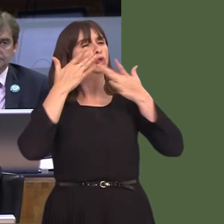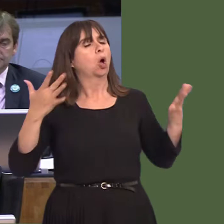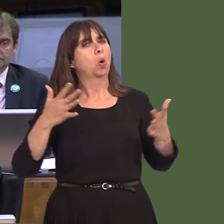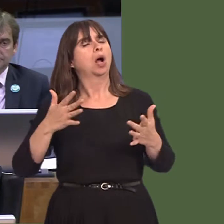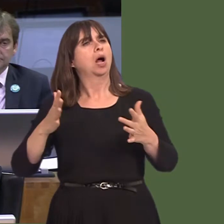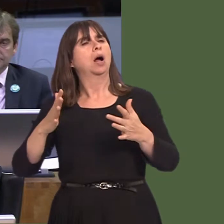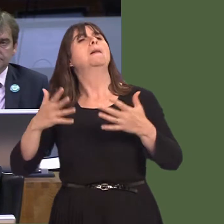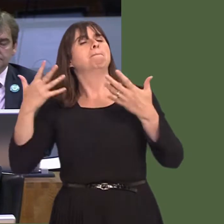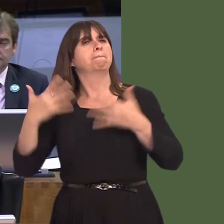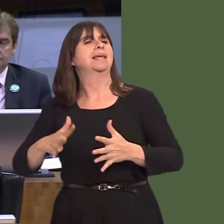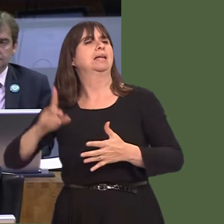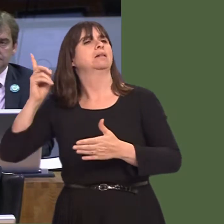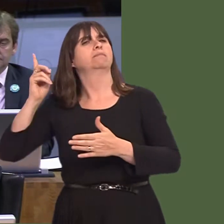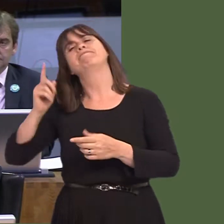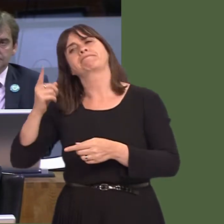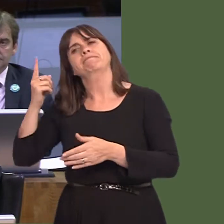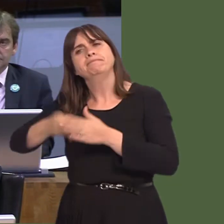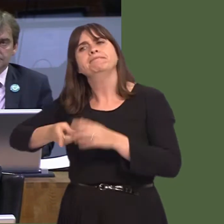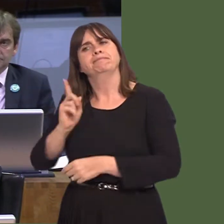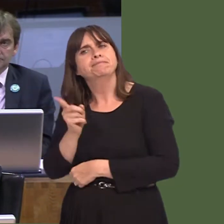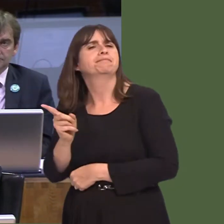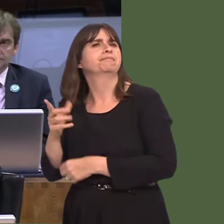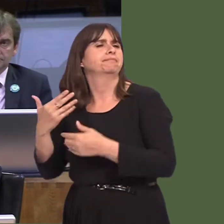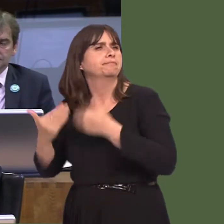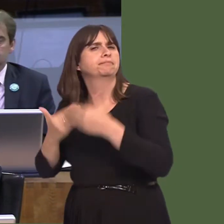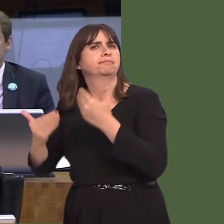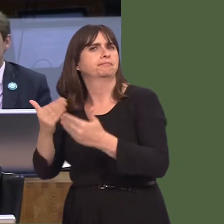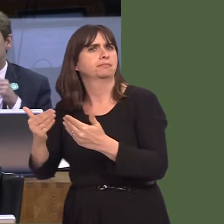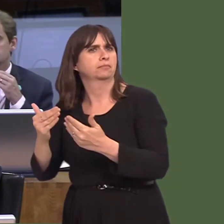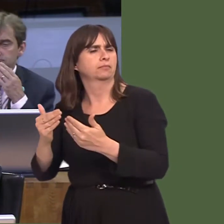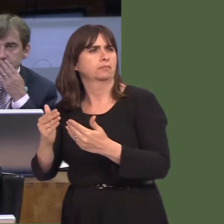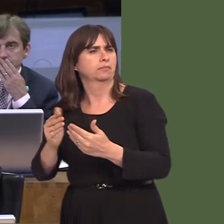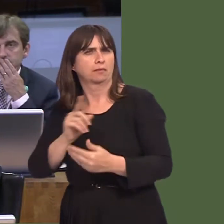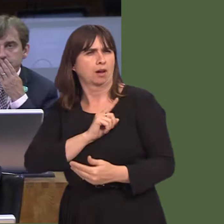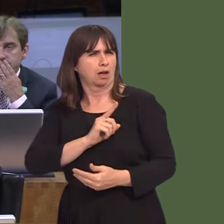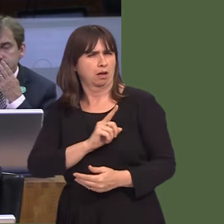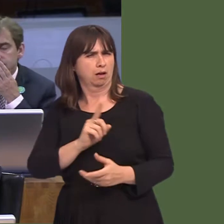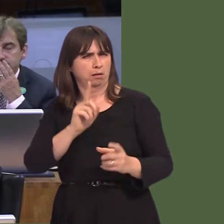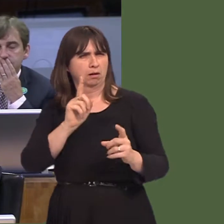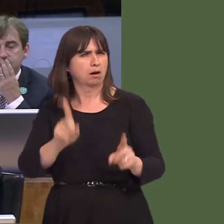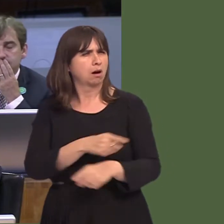been taken where they need to be taken, because, as I said, it cannot be right that people